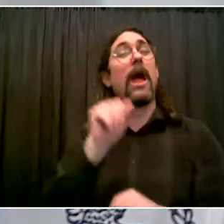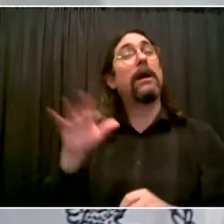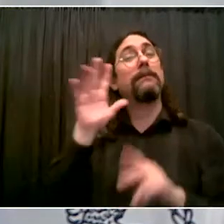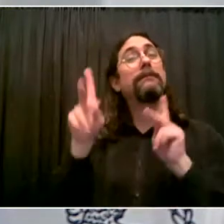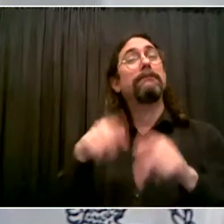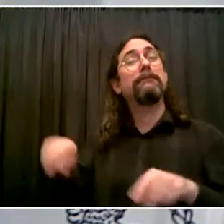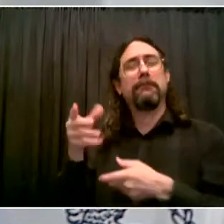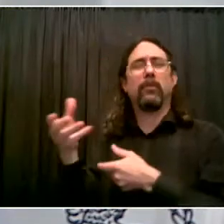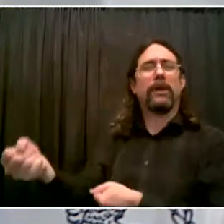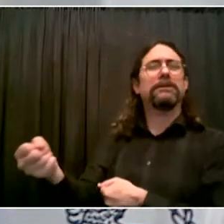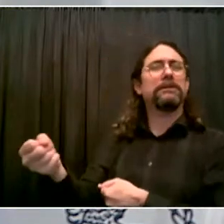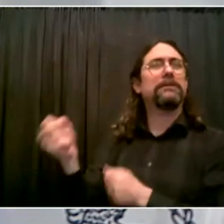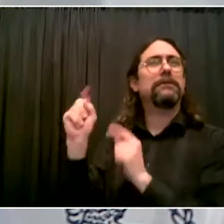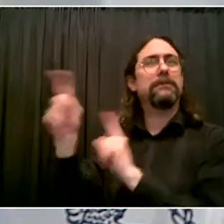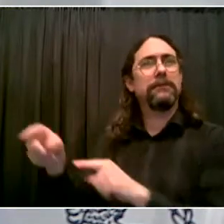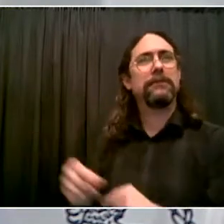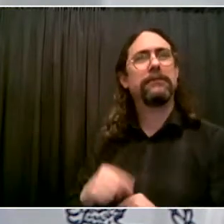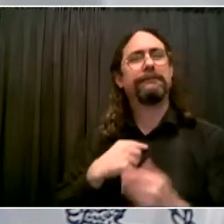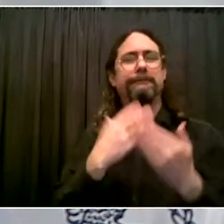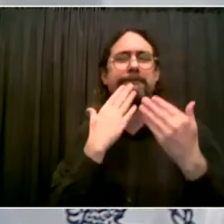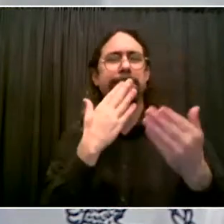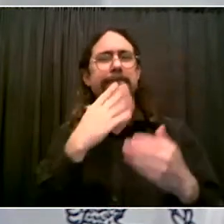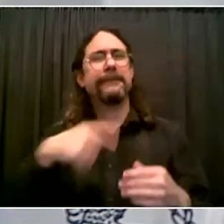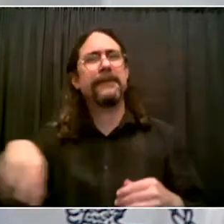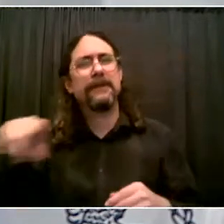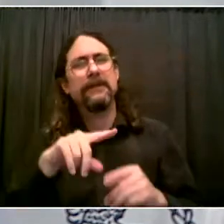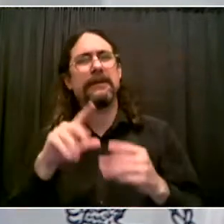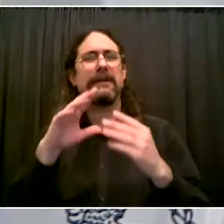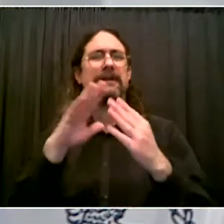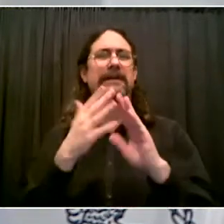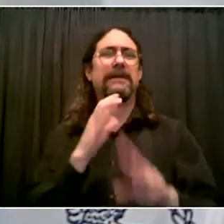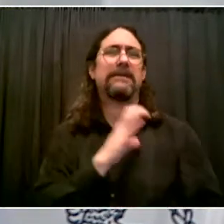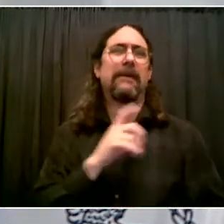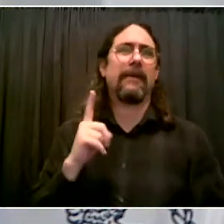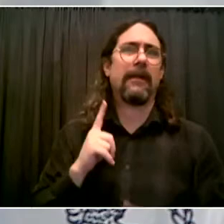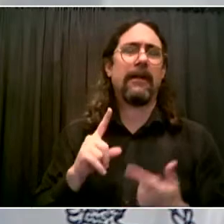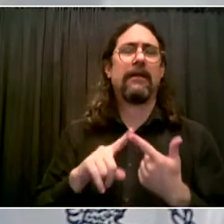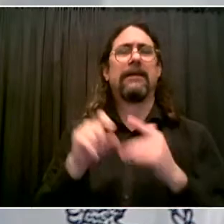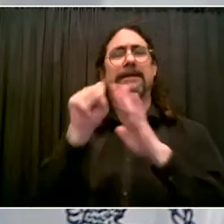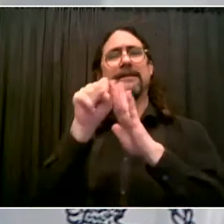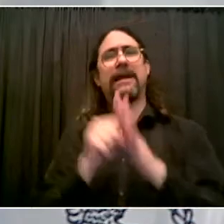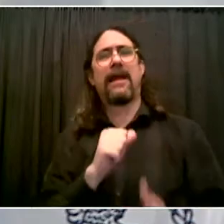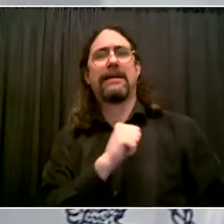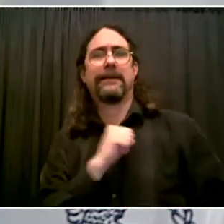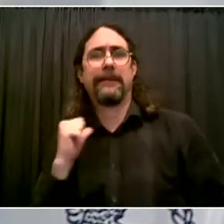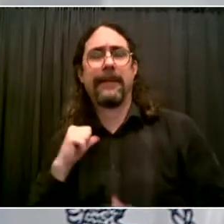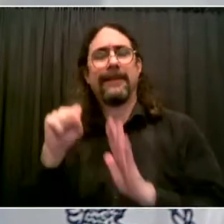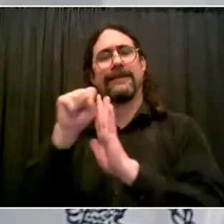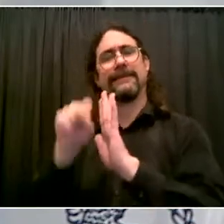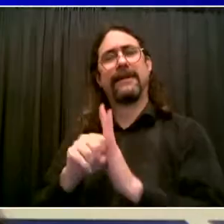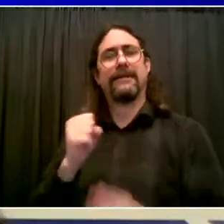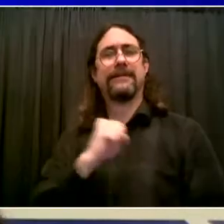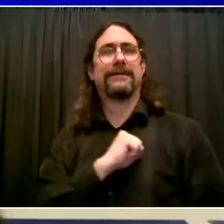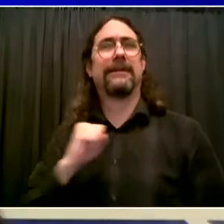WHO ADVOCATED FOR THIS SITE. MEMBERS OF CONGRESS, LEGISLATURE, LET'S GET THIS